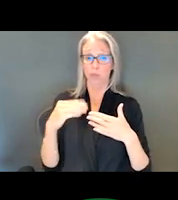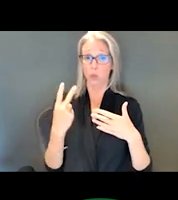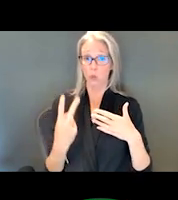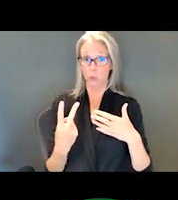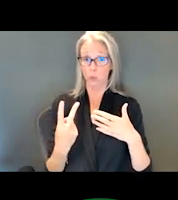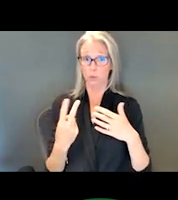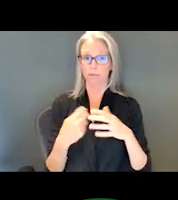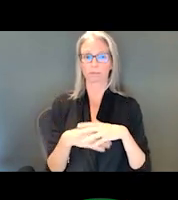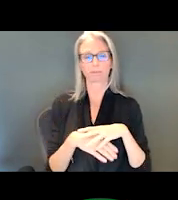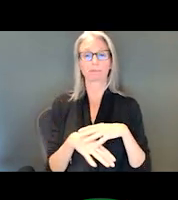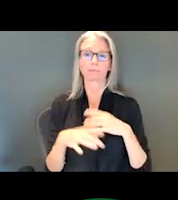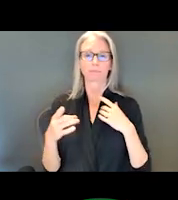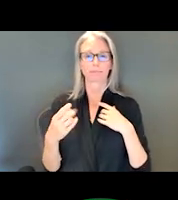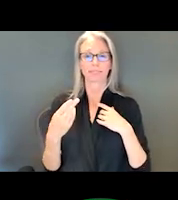will need funding.